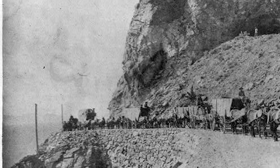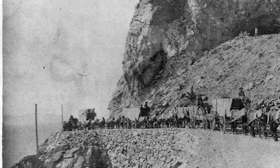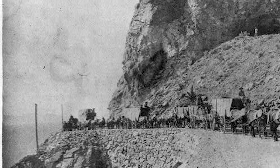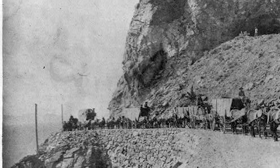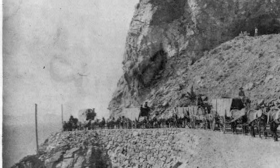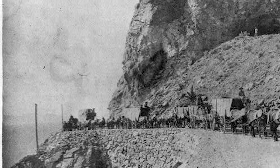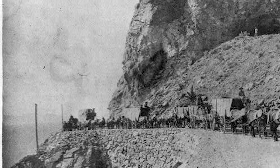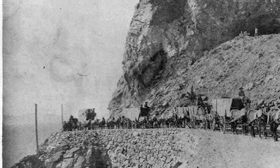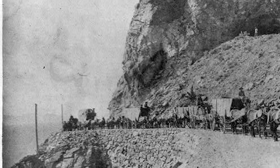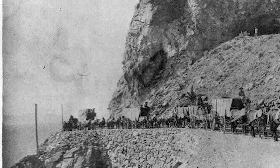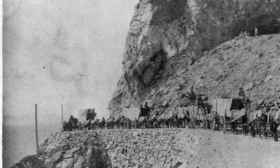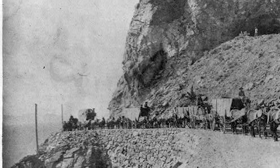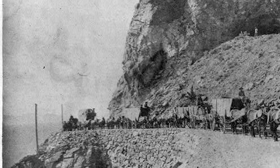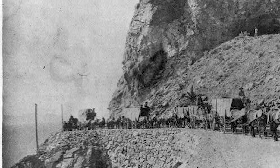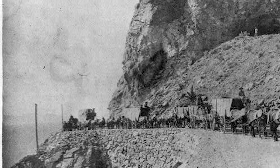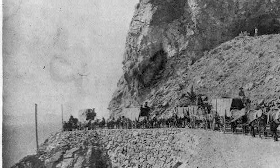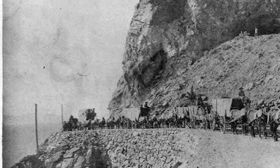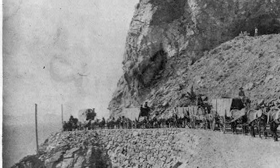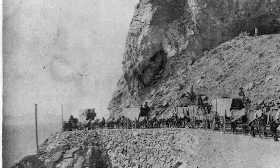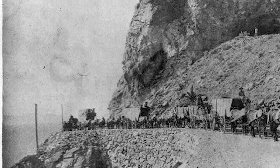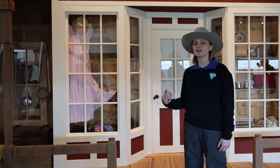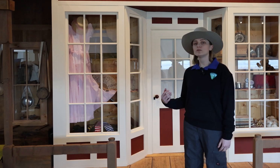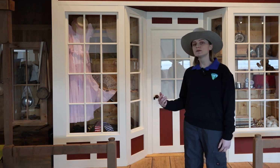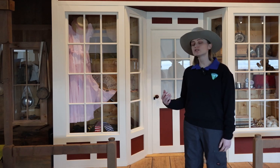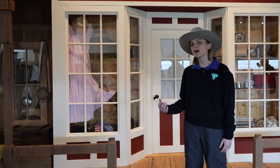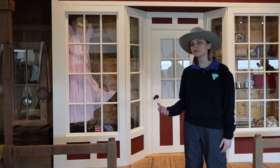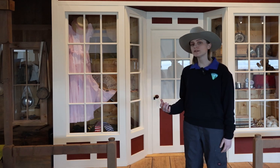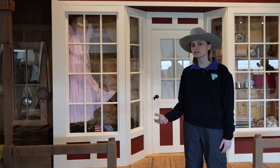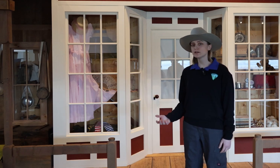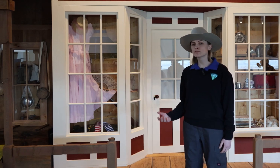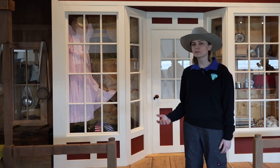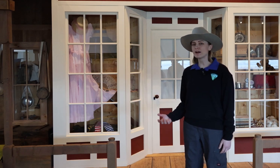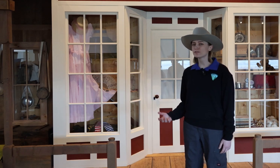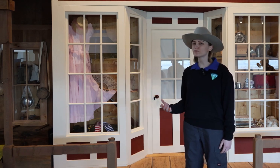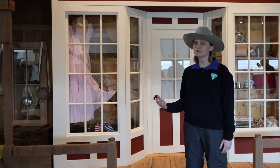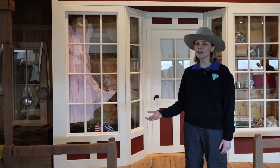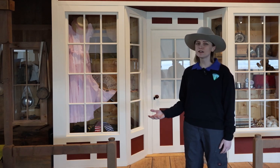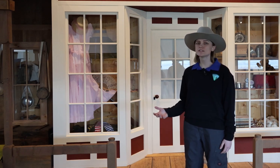Trail was roughly two thousand miles and you would be traveling the trail for about five